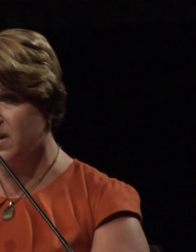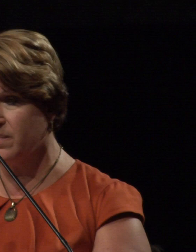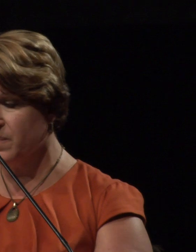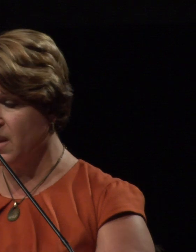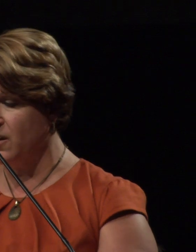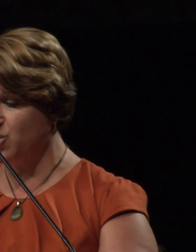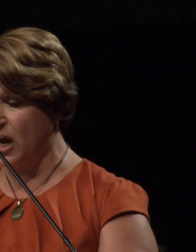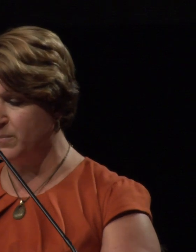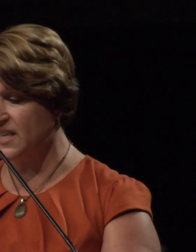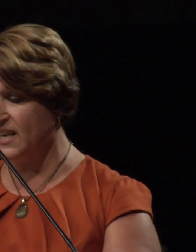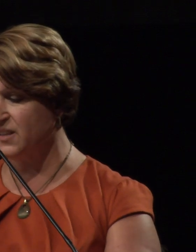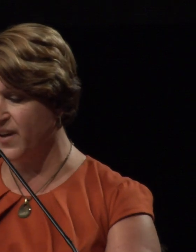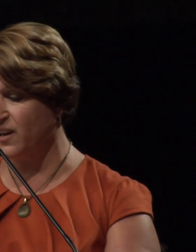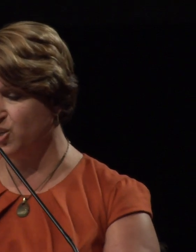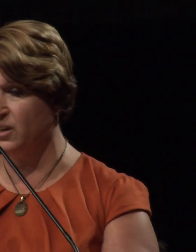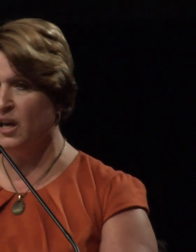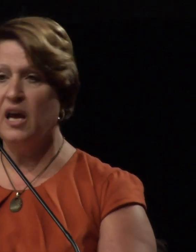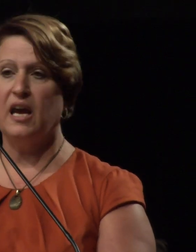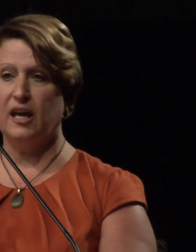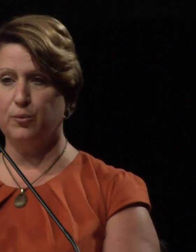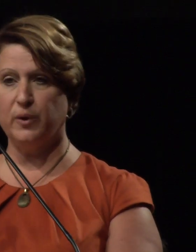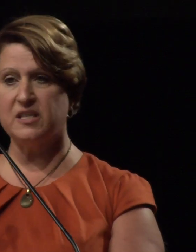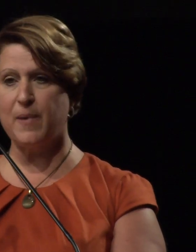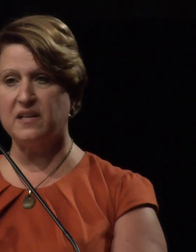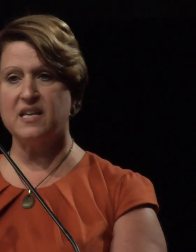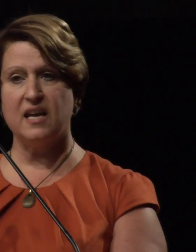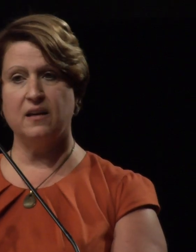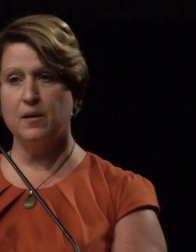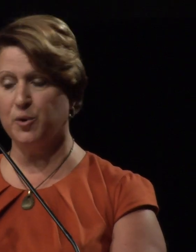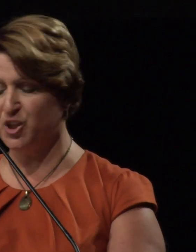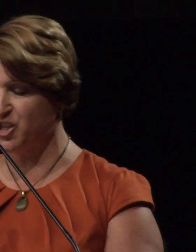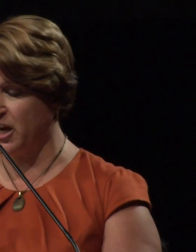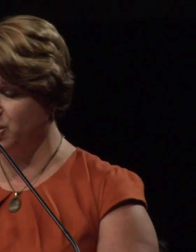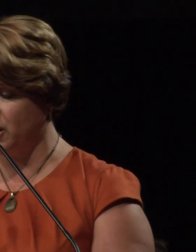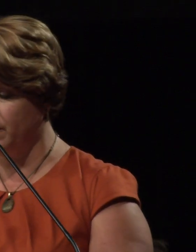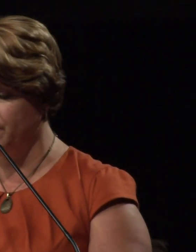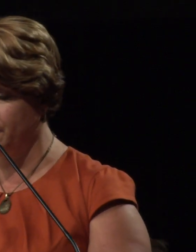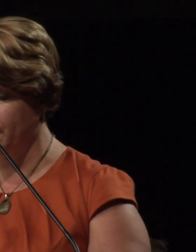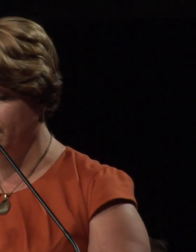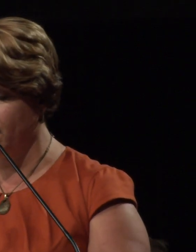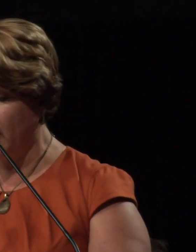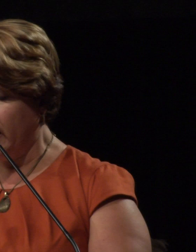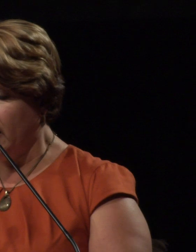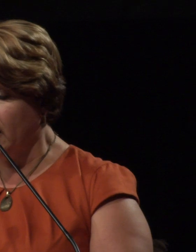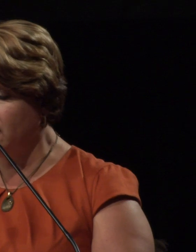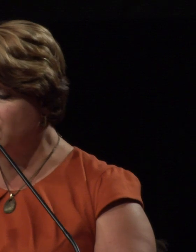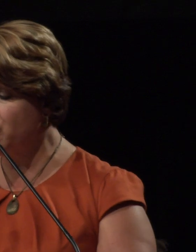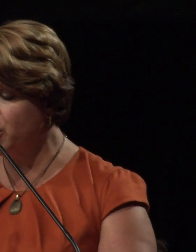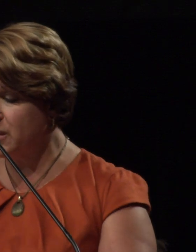CAREER DEVELOPMENT; JOB SATISFACTION; AND RESPECT AND APPRECIATION.